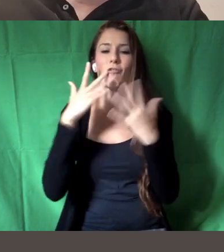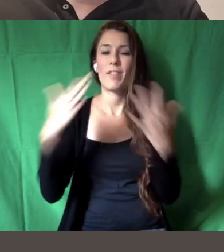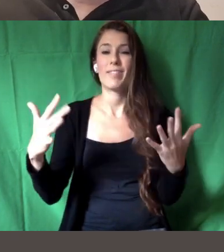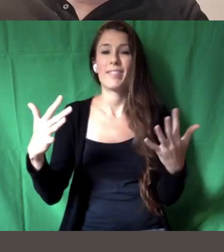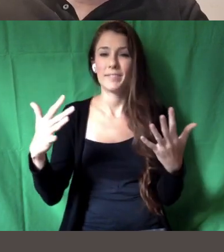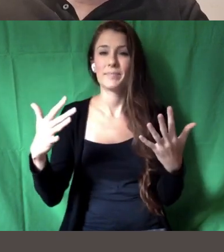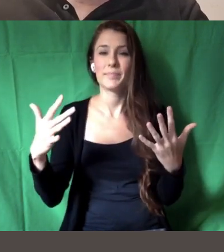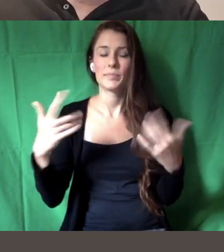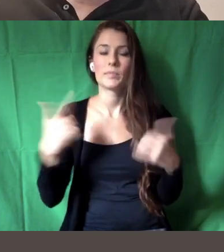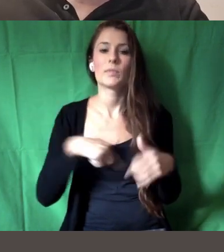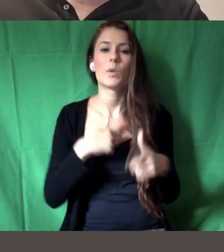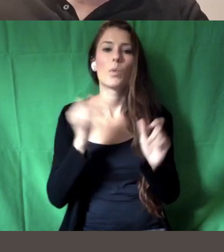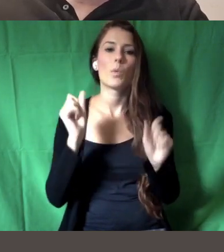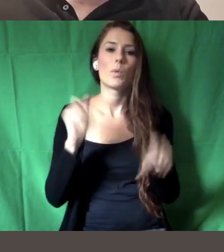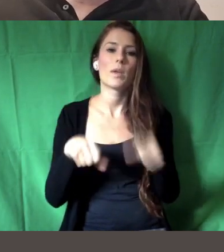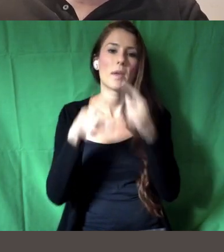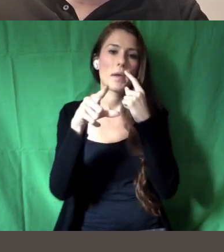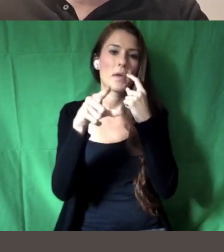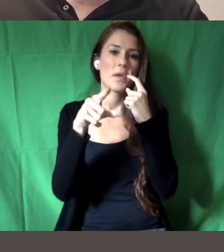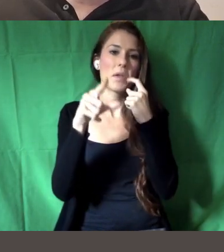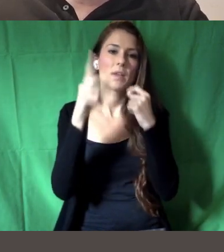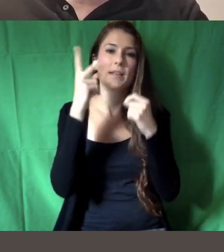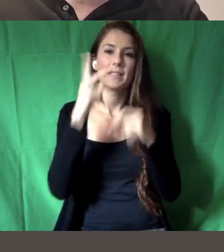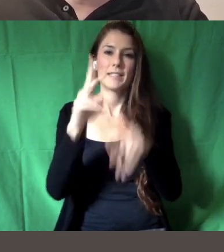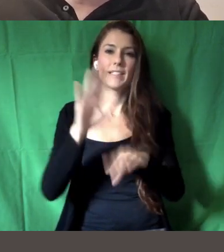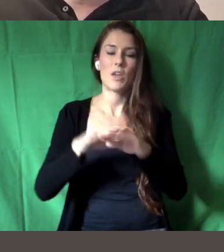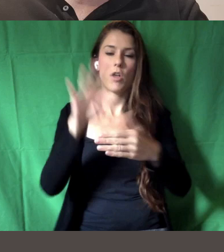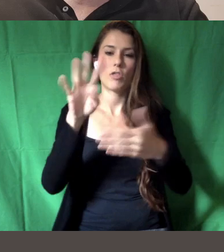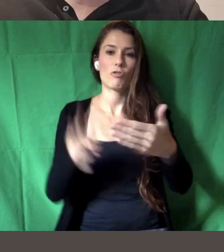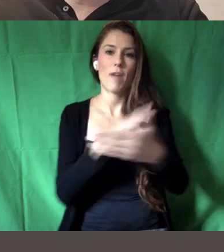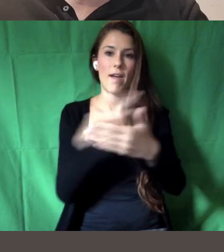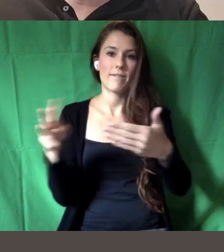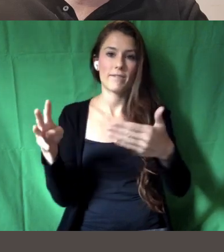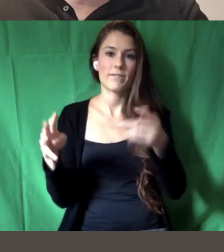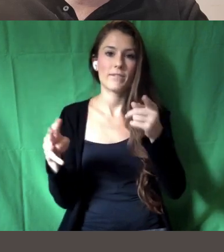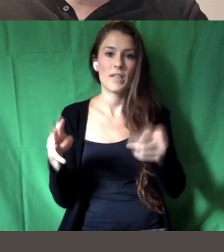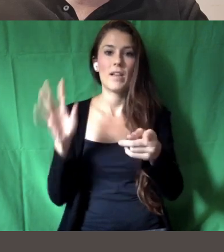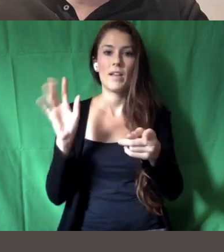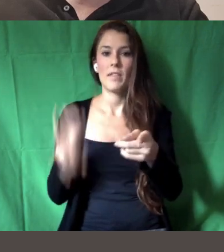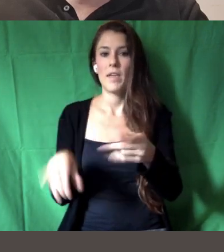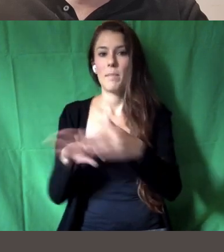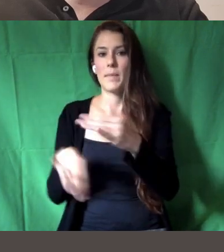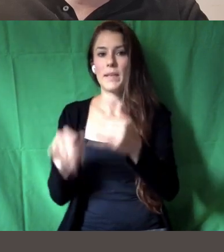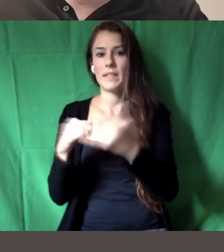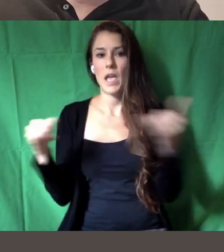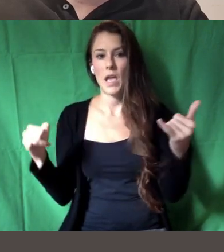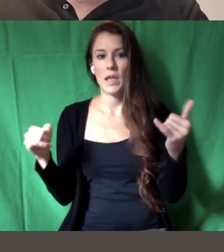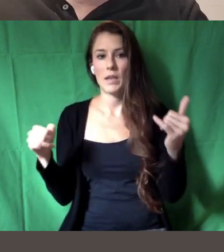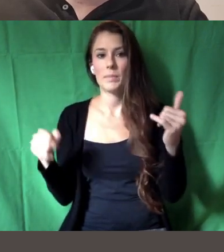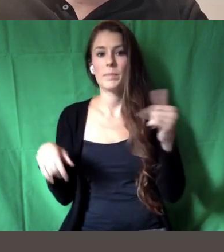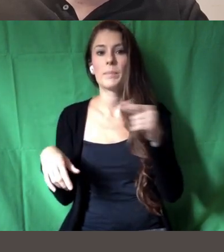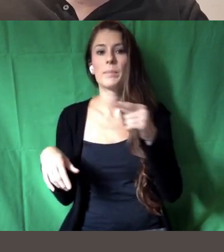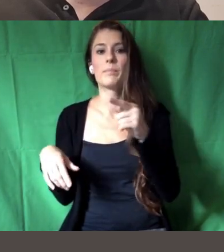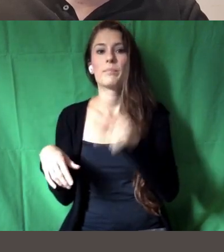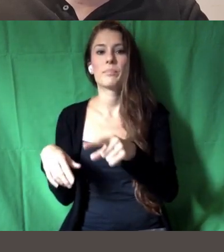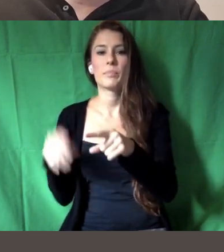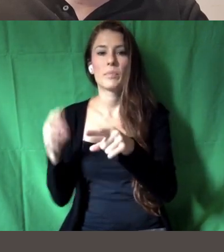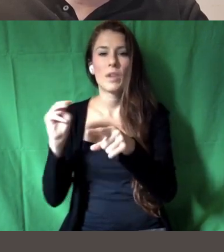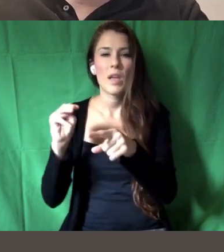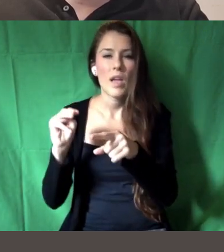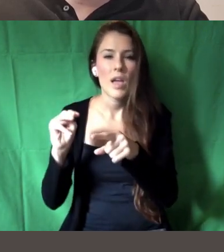We could plot these results on the graph. Here is our baseline. This is the winner in T family.